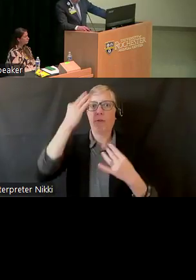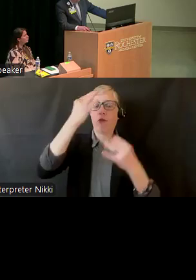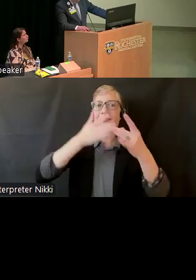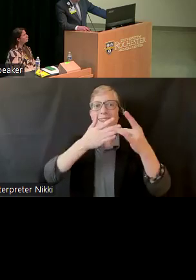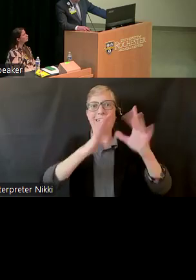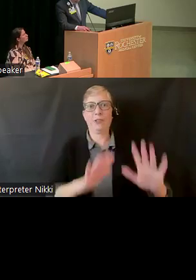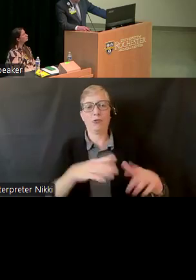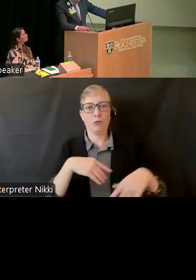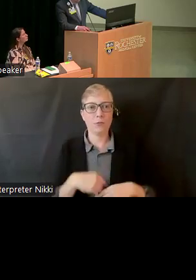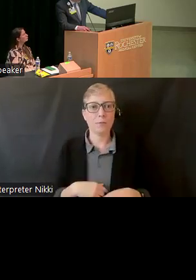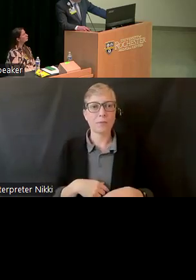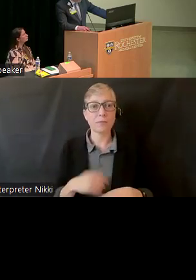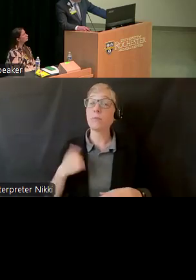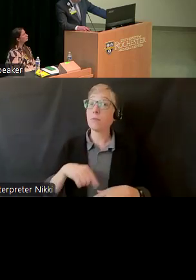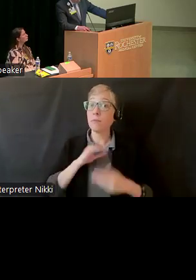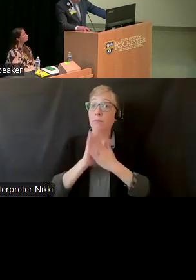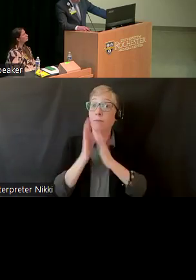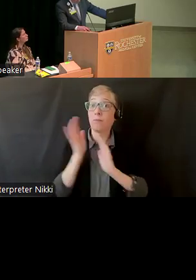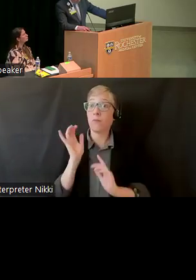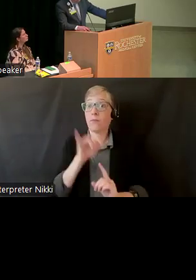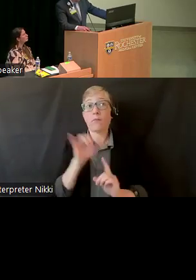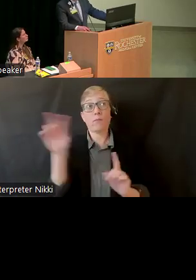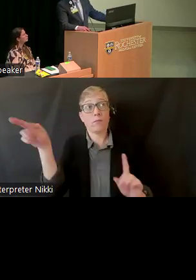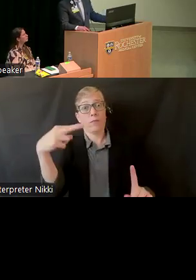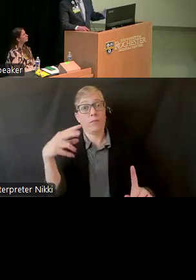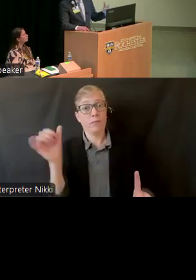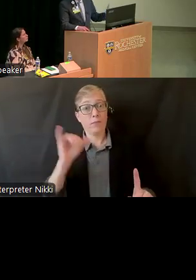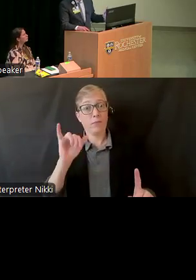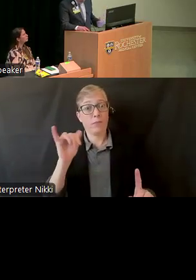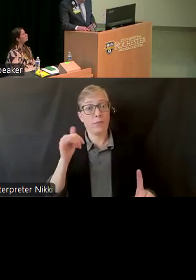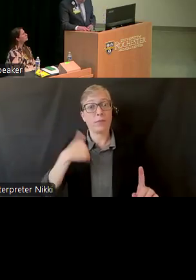Review recently highlighted our well-being fellows program because of its unique interprofessional